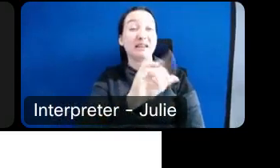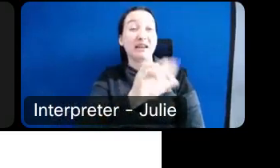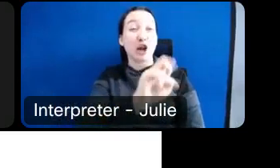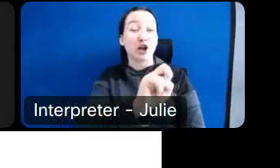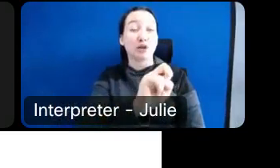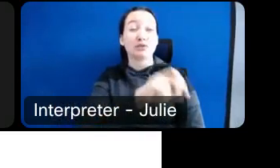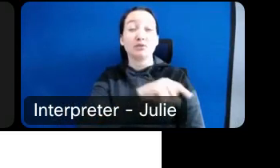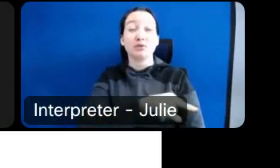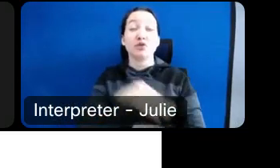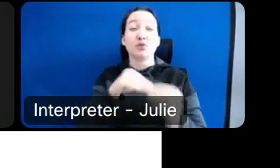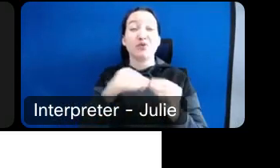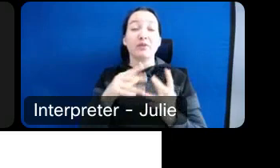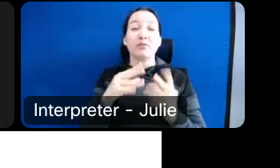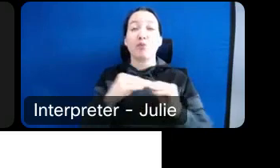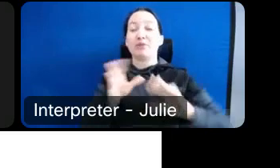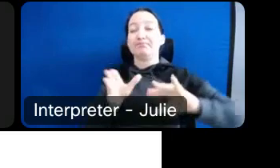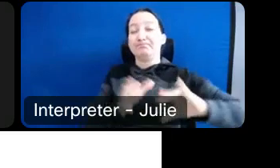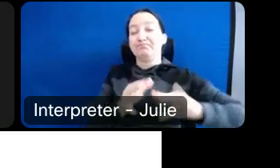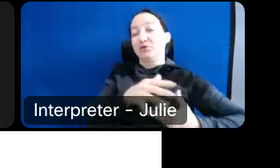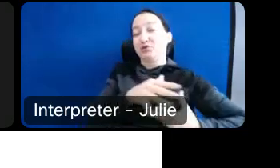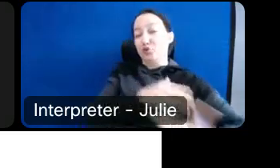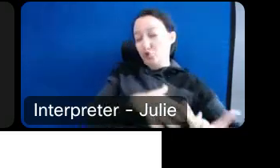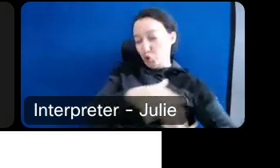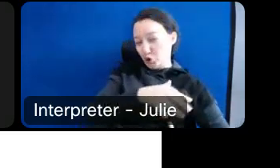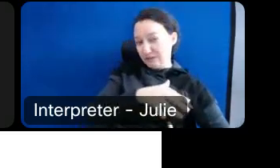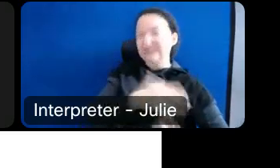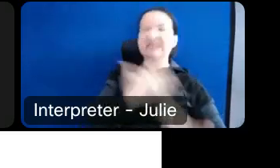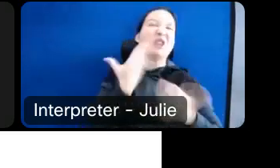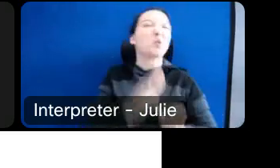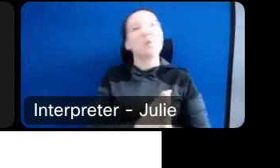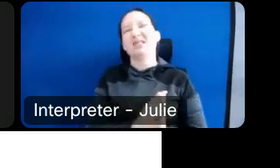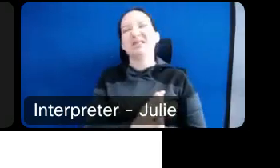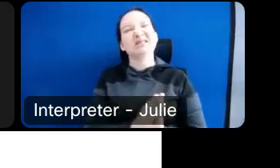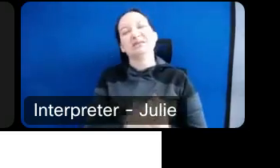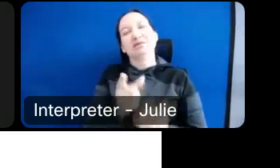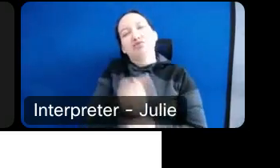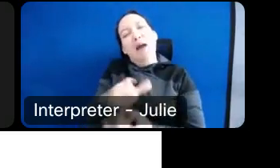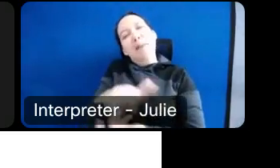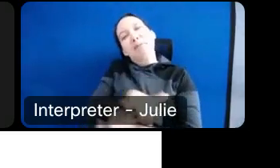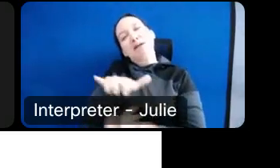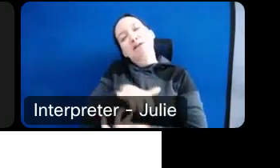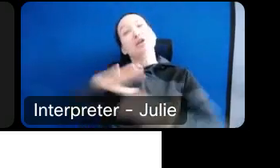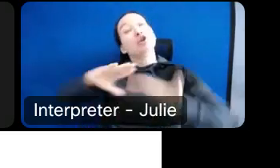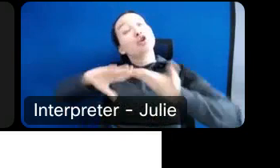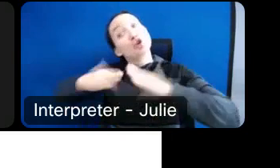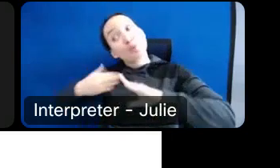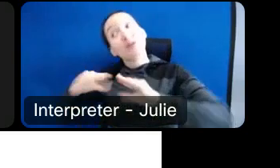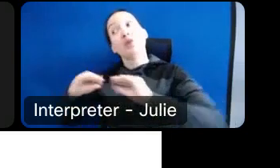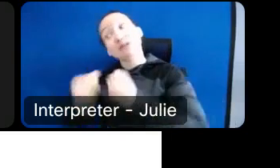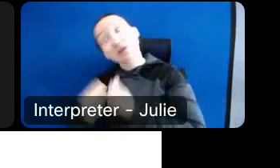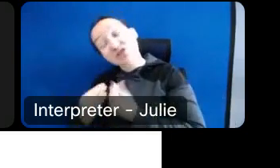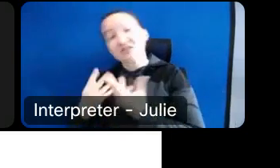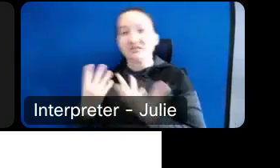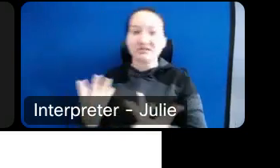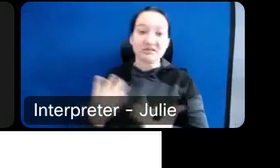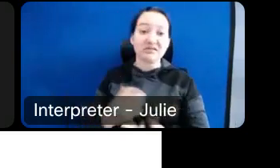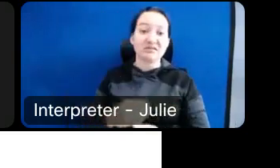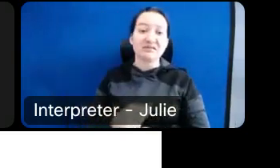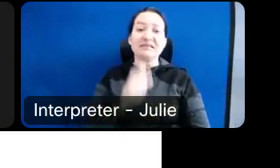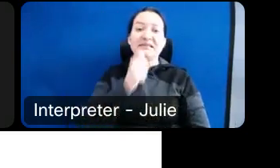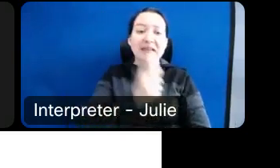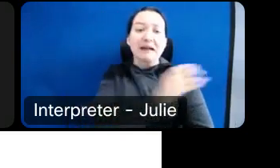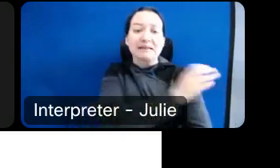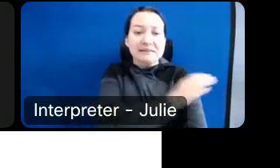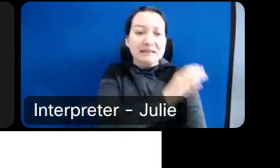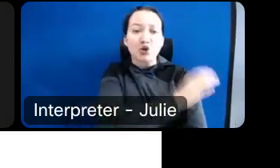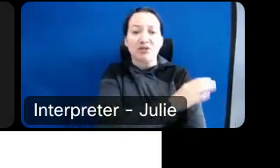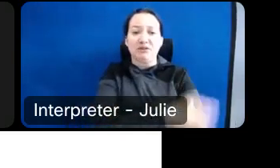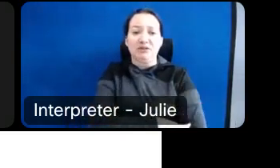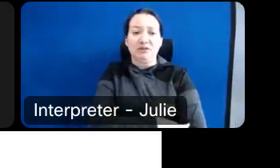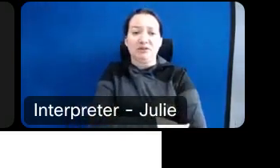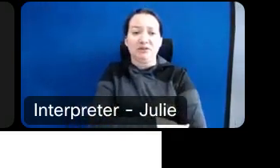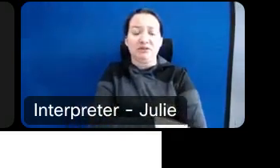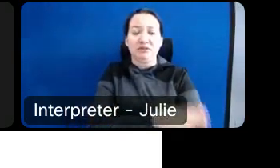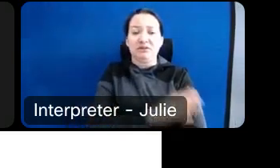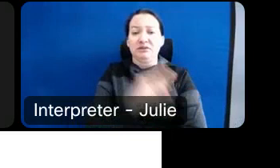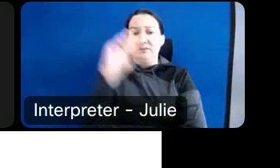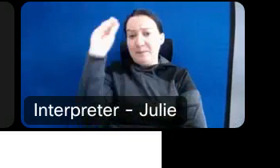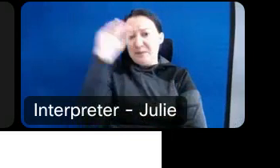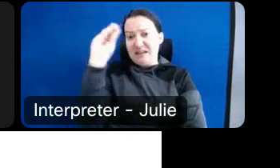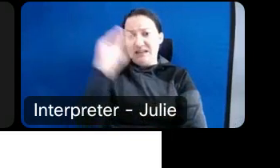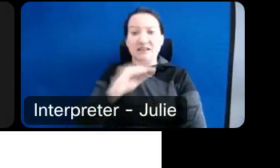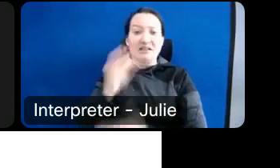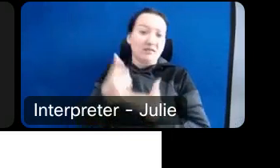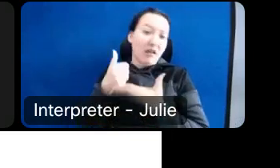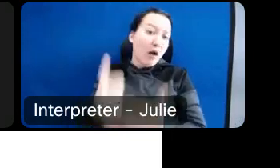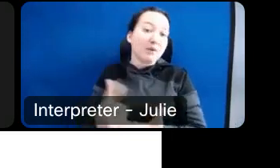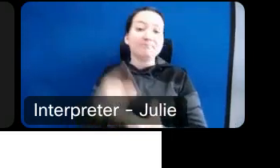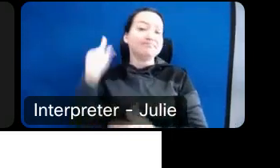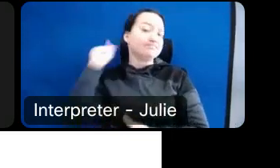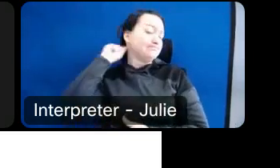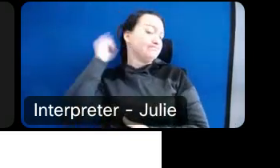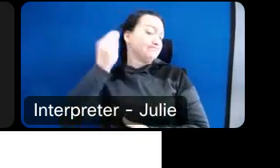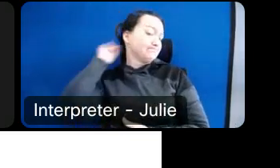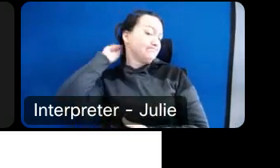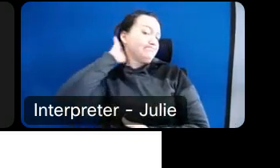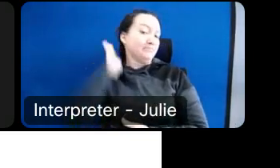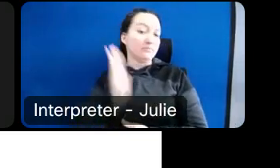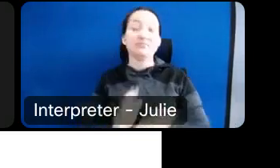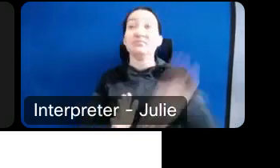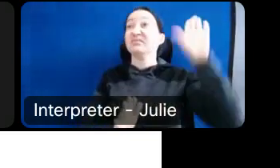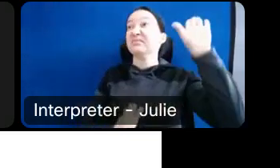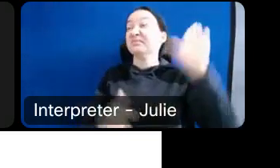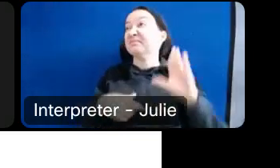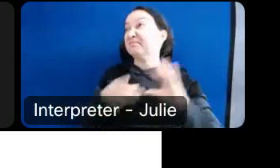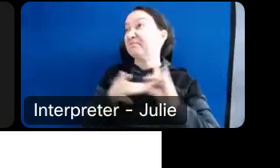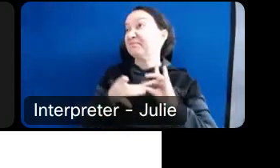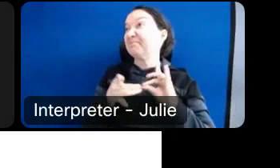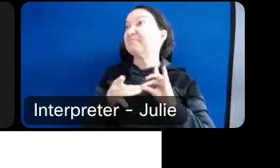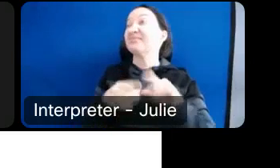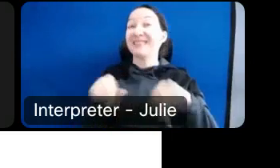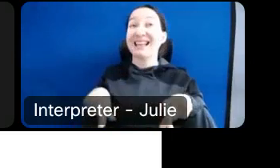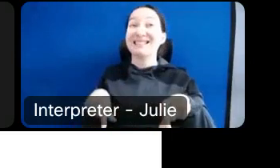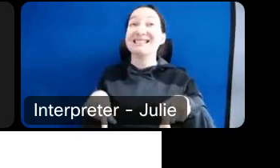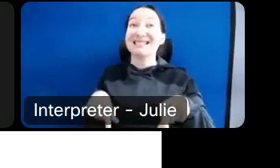This the social side, I don't know I don't know if this, I don't know what the right mix is, but community organizations or non clinical, uh, voices may may help so just something to think about. I, I would agree, but I don't say, but that's also the sports function.